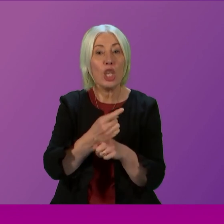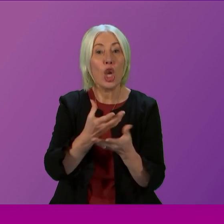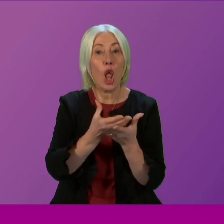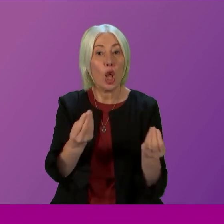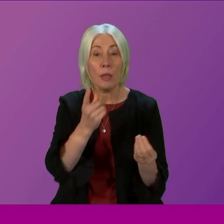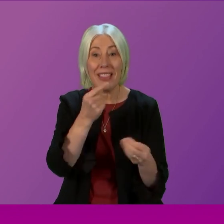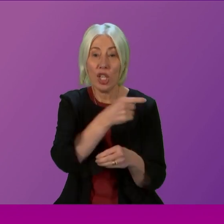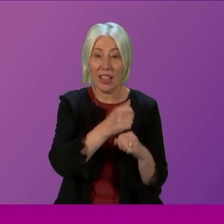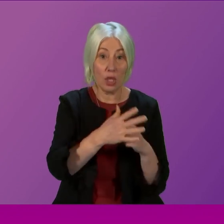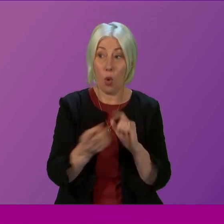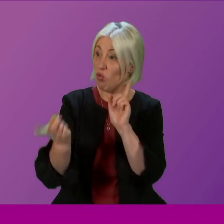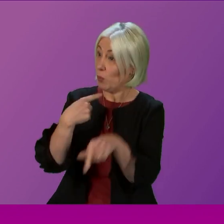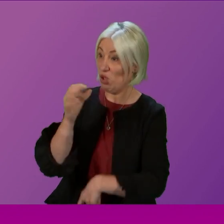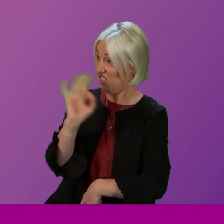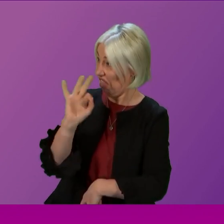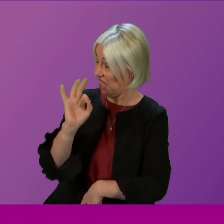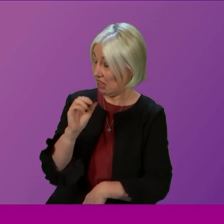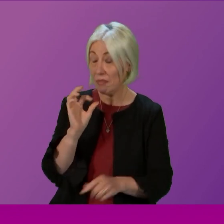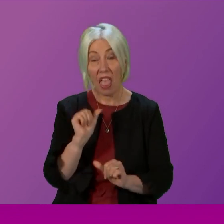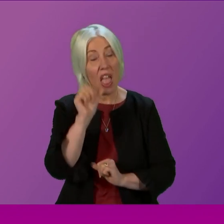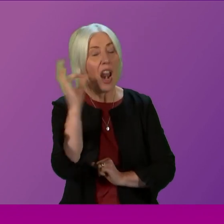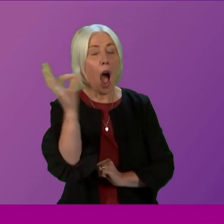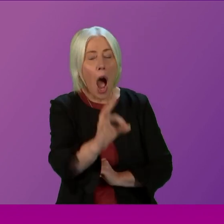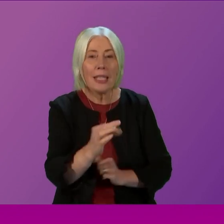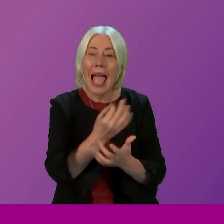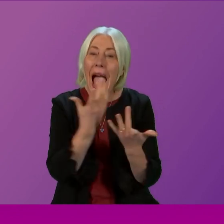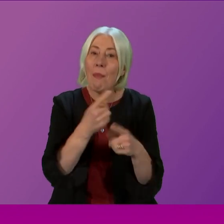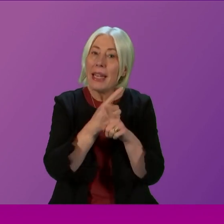Glasgow. She gave no answer. The next question was how many teachers fear losing their jobs